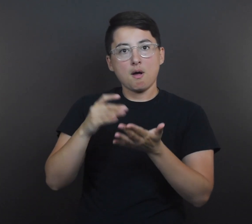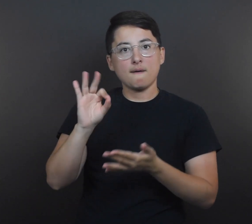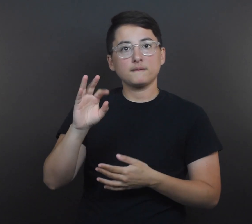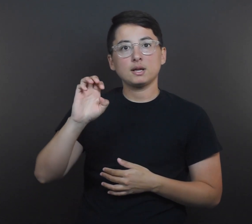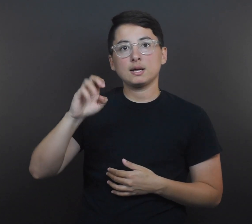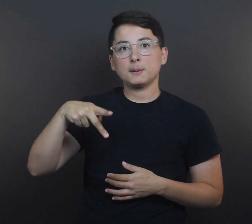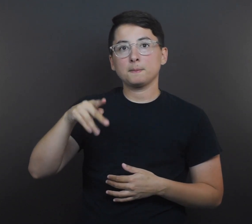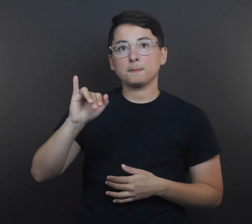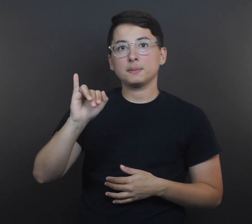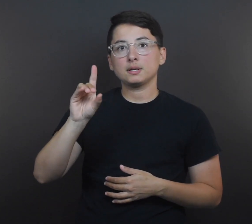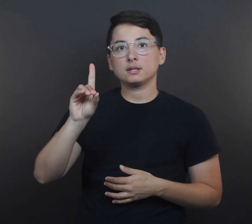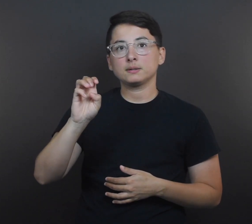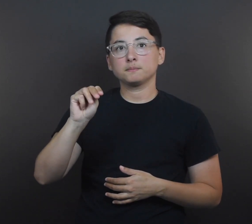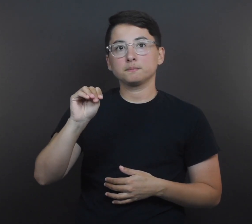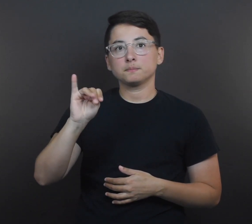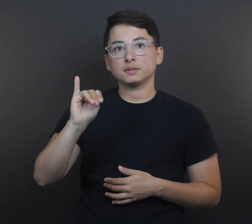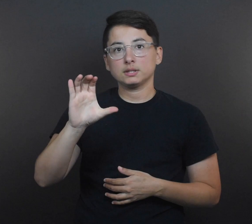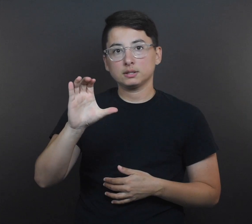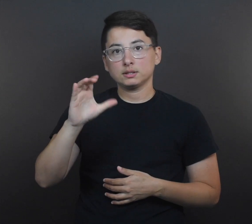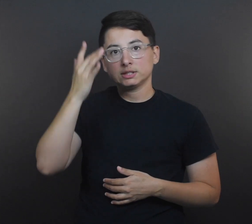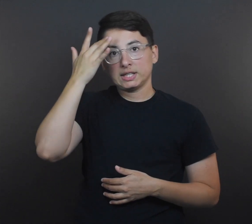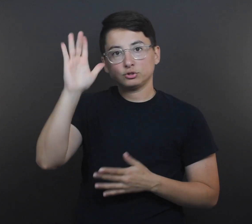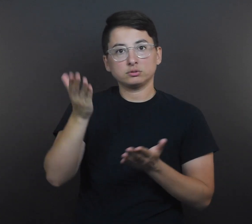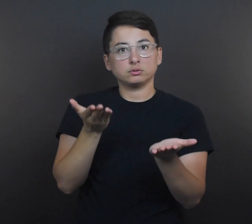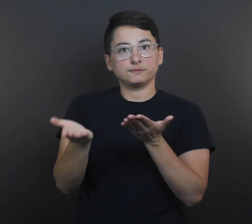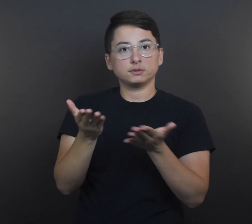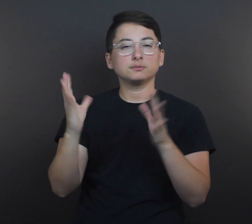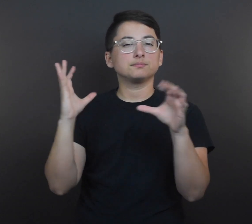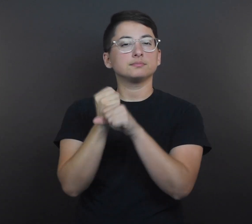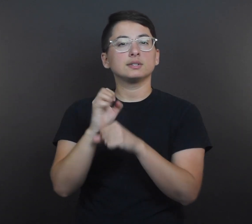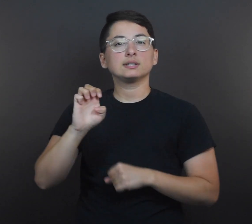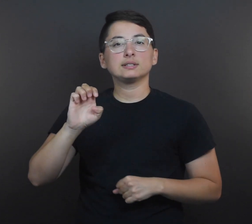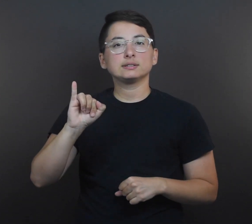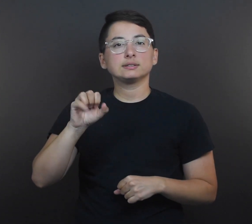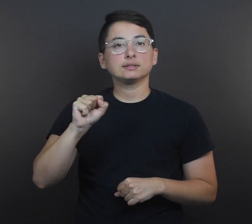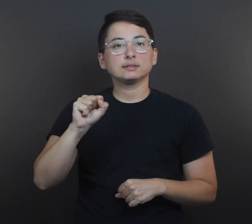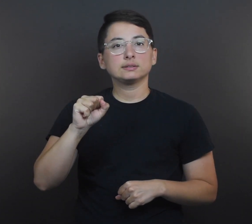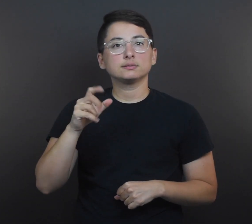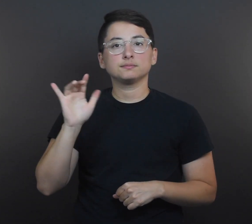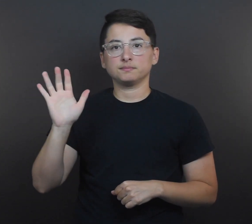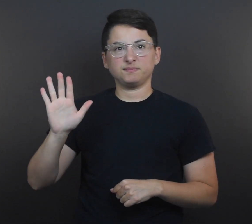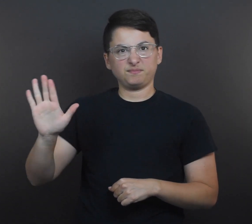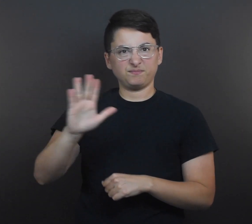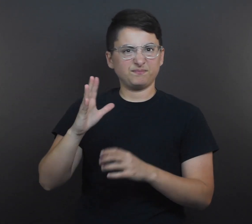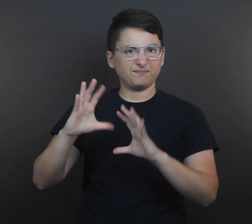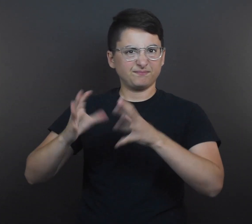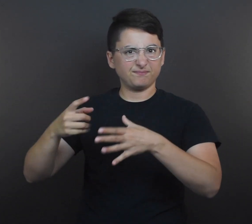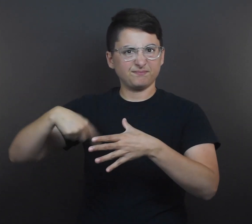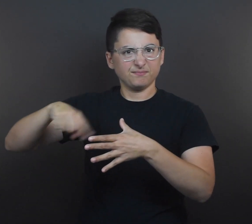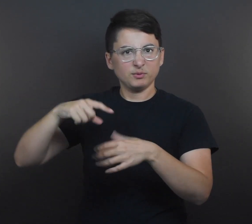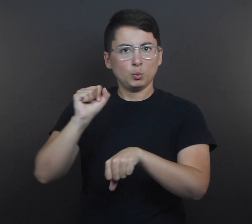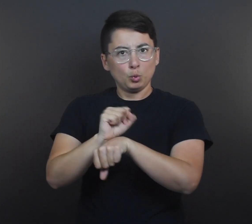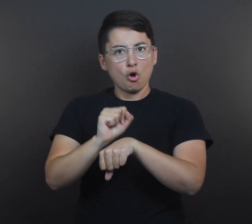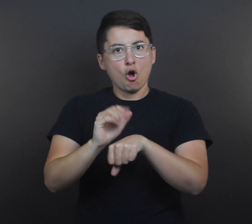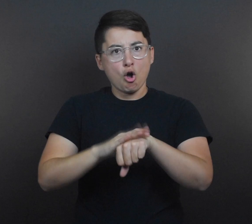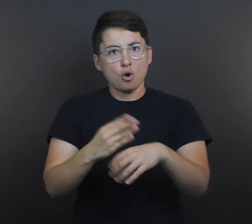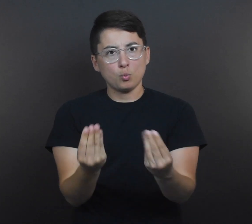Memo is a part of the Epidemic Intelligence Service (EIS), whose officers serve on the